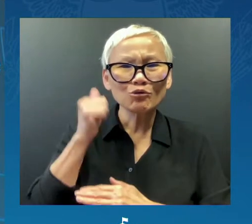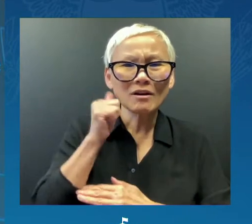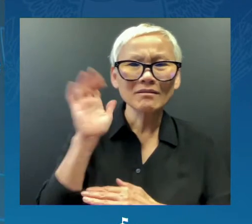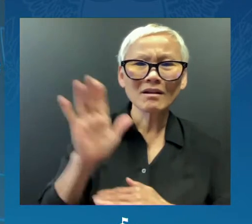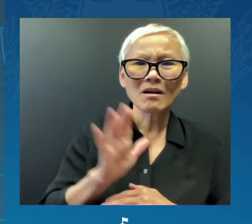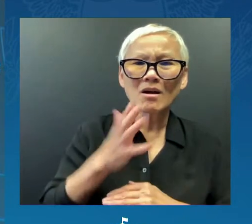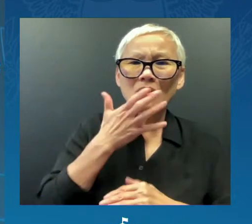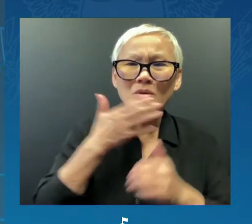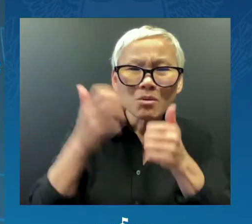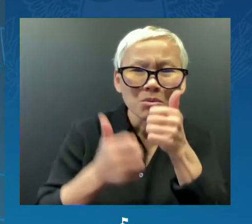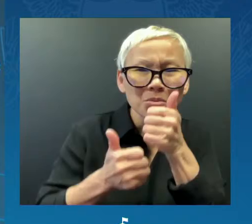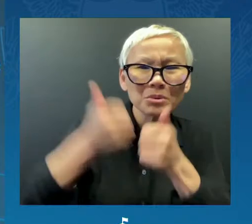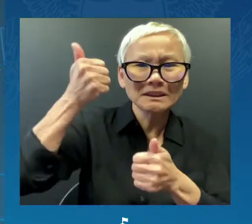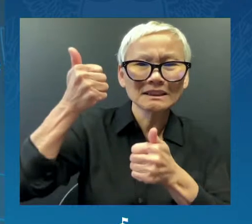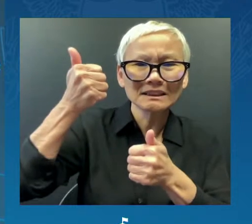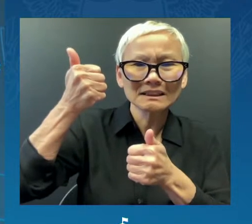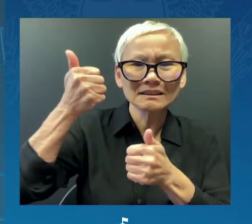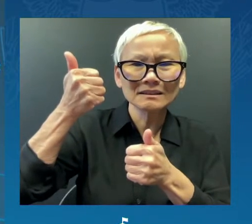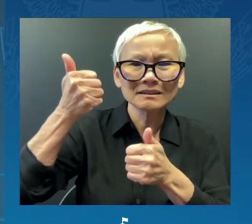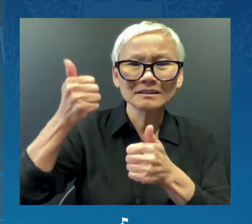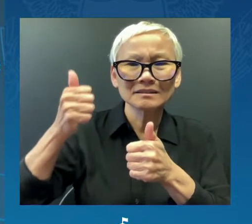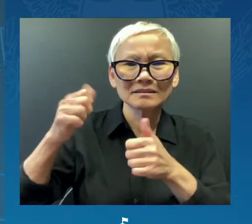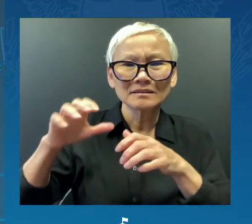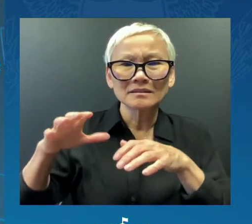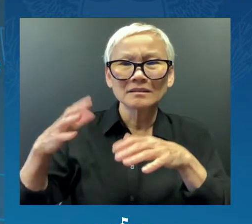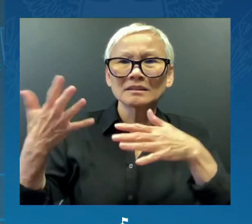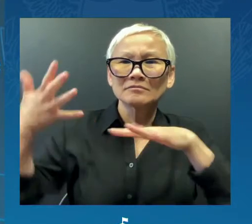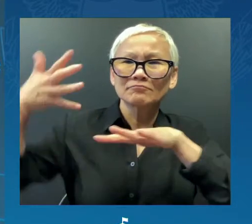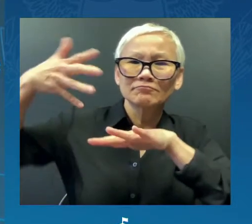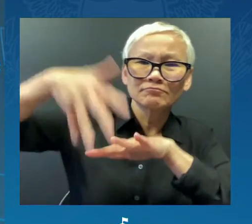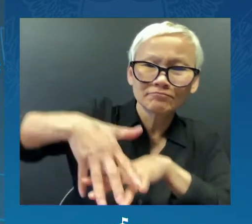and it is home to the youngest population in the world.